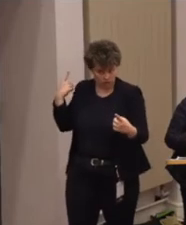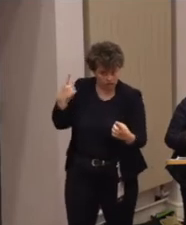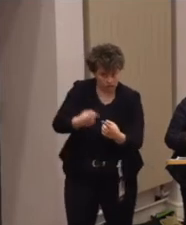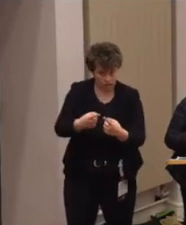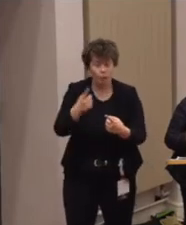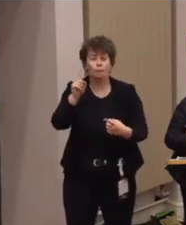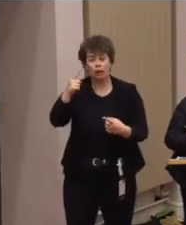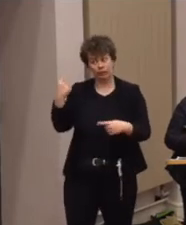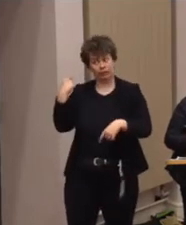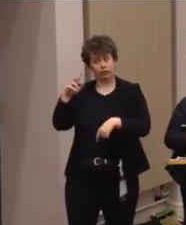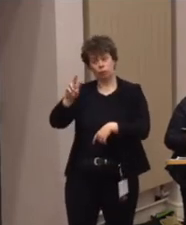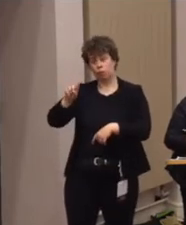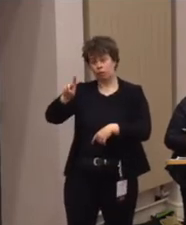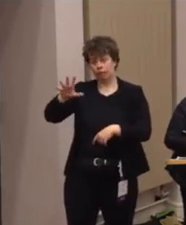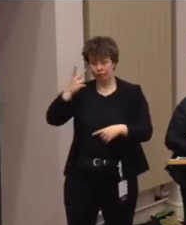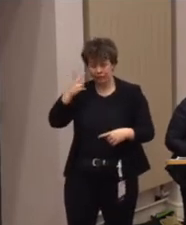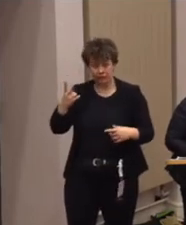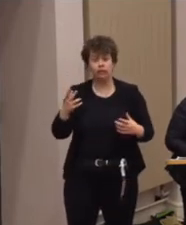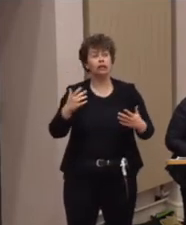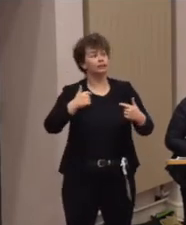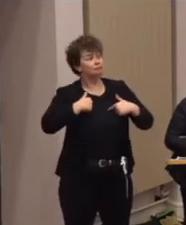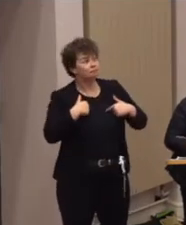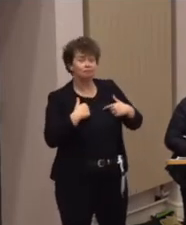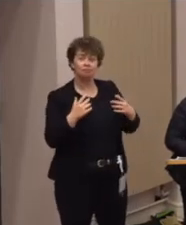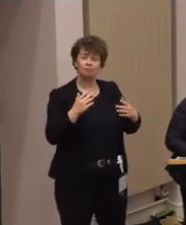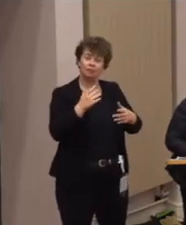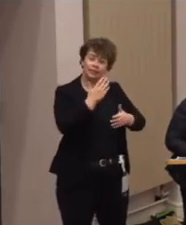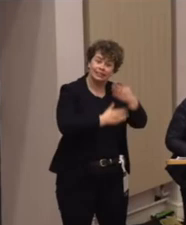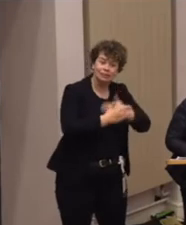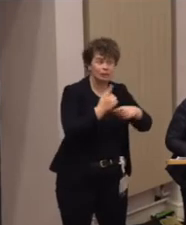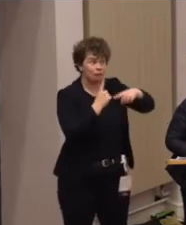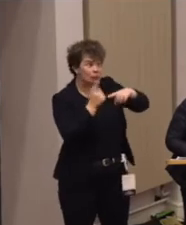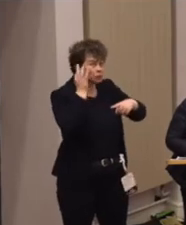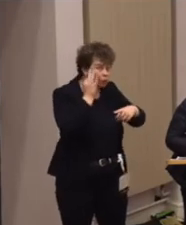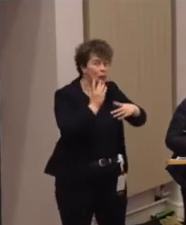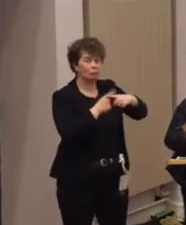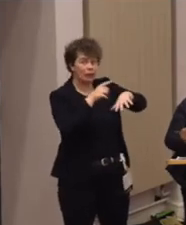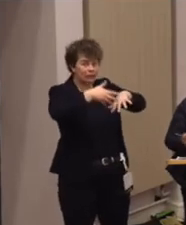and this is where we feel that the intersections lens is very much required from the grass‑roots ‑‑